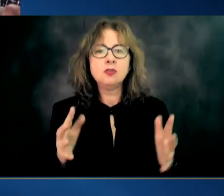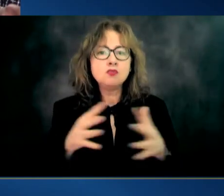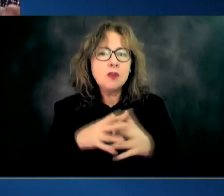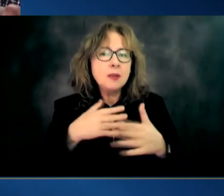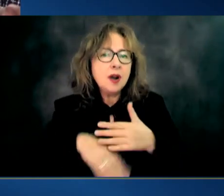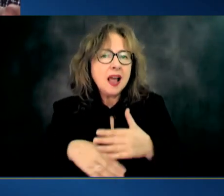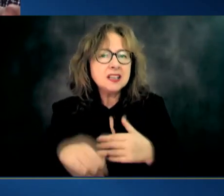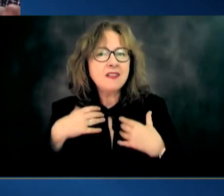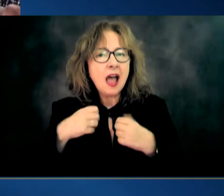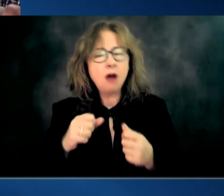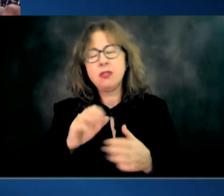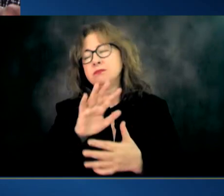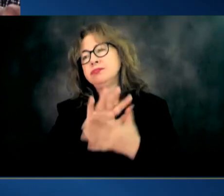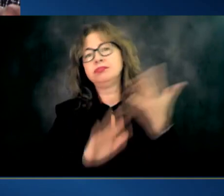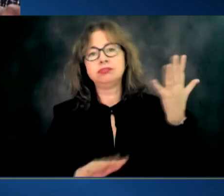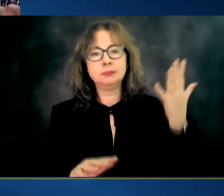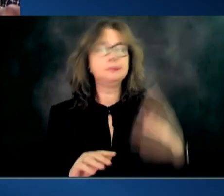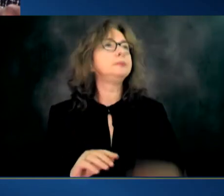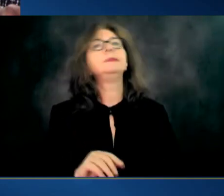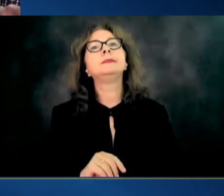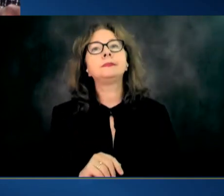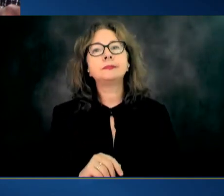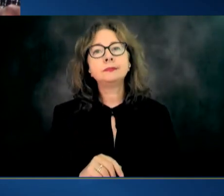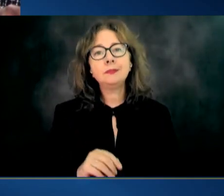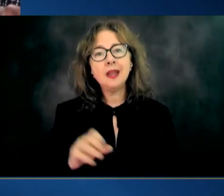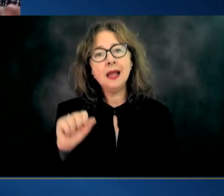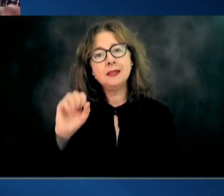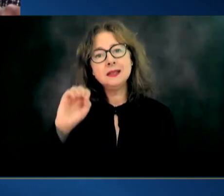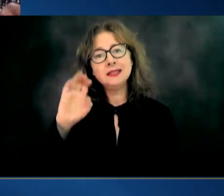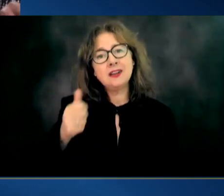And as you also heard Secretary Becerra mention earlier, we are working on a new